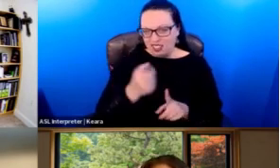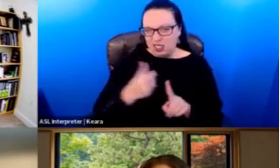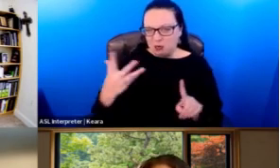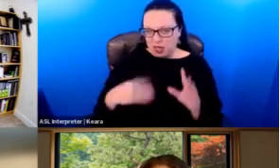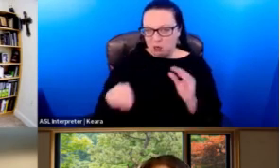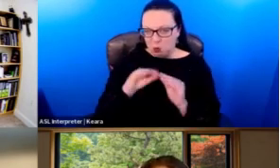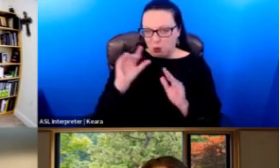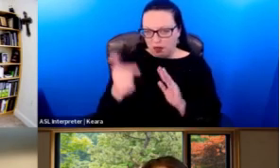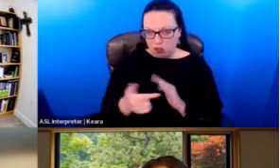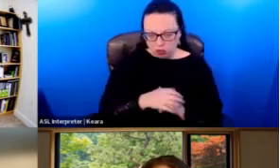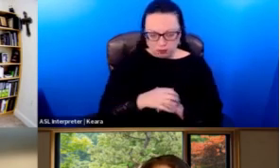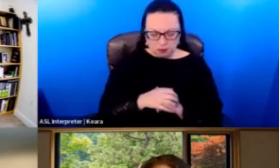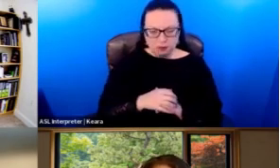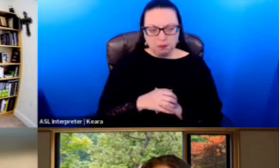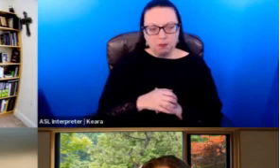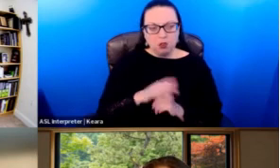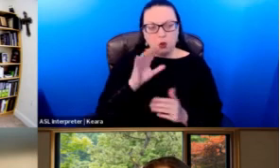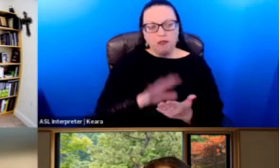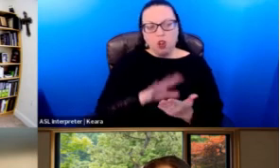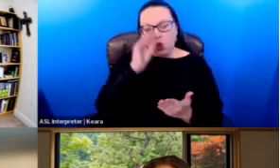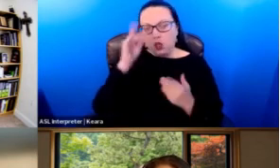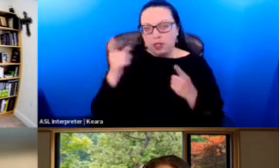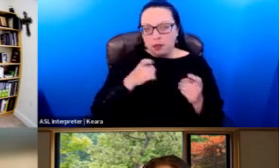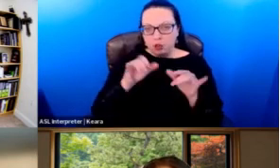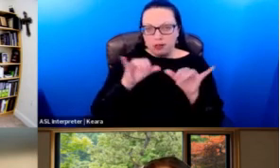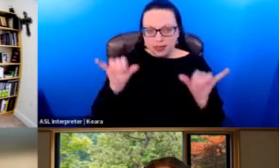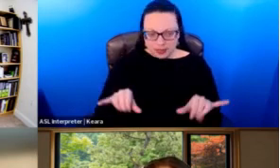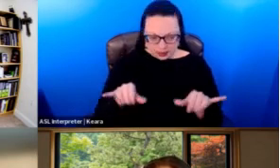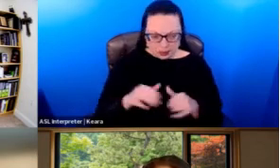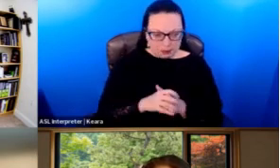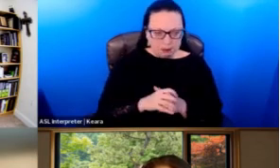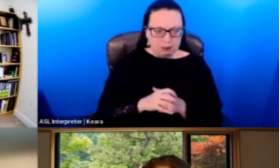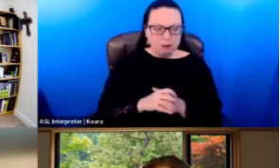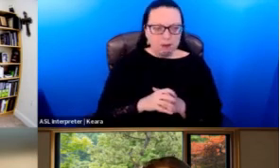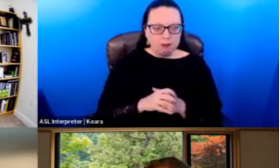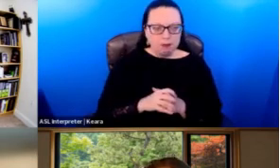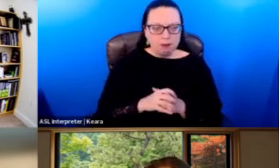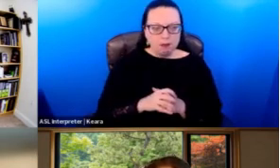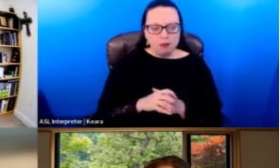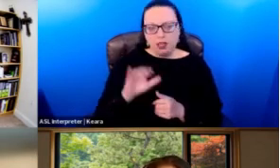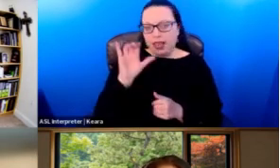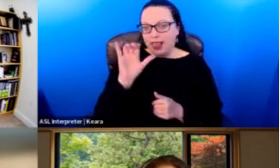course it focuses on building an employment program offer Centers for Independent Living, another